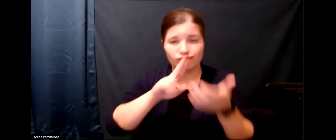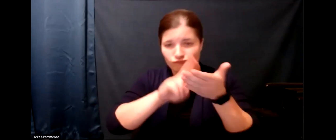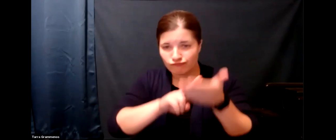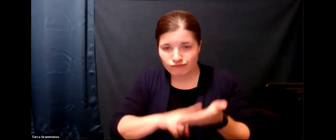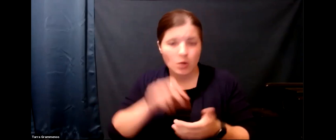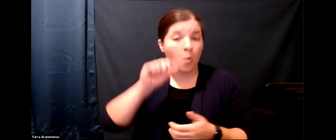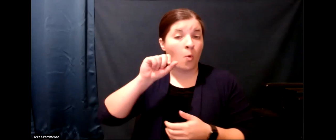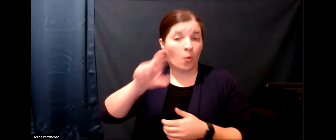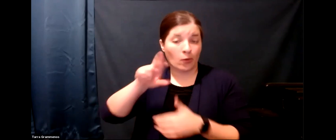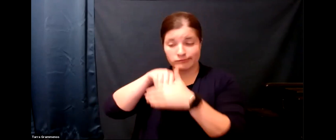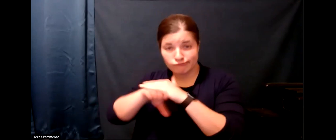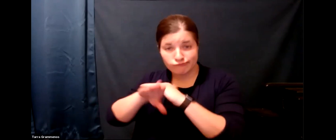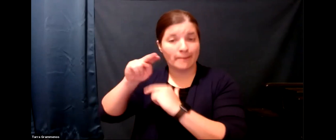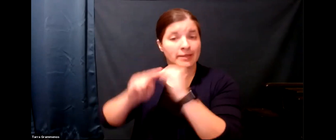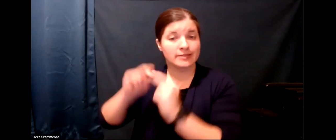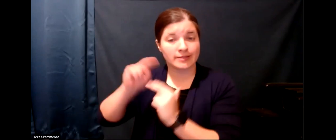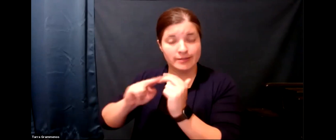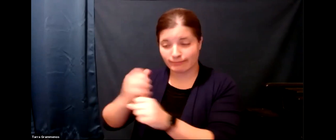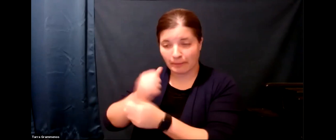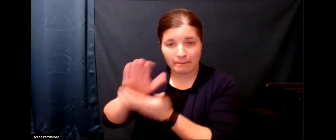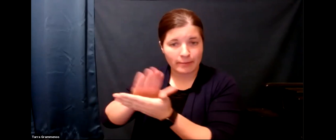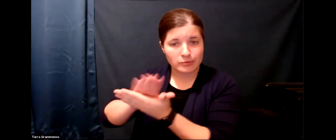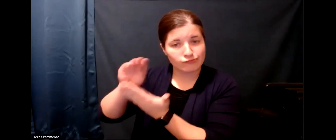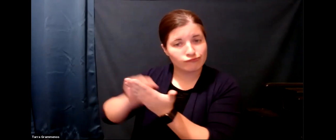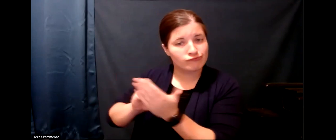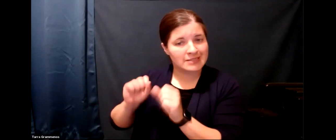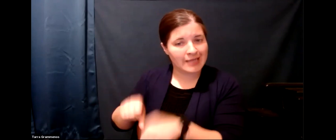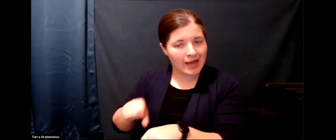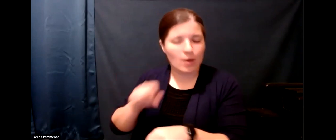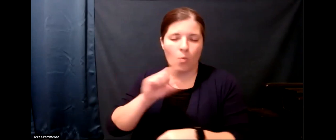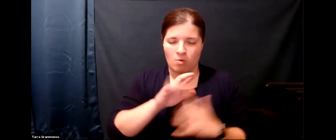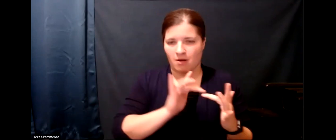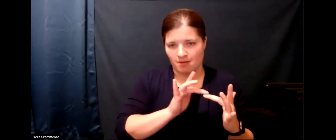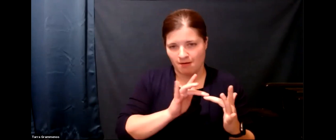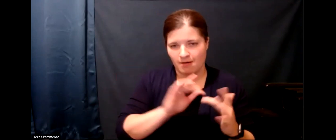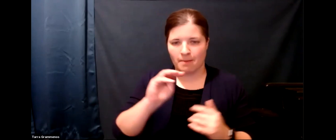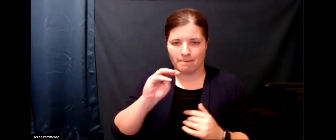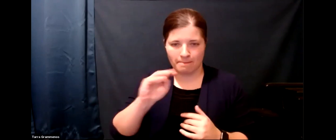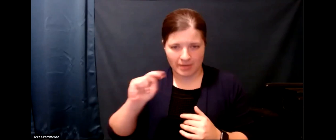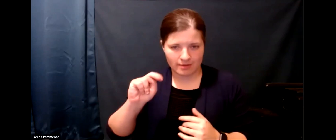a physical place, but you don't have to. So mnvotes.org is where you find out and not just find